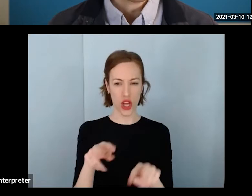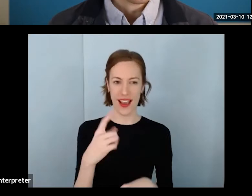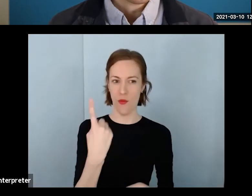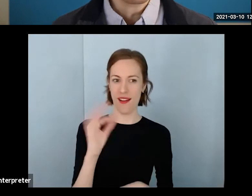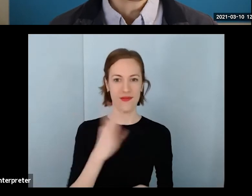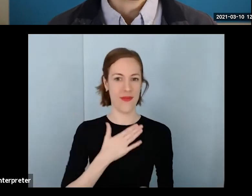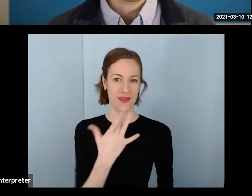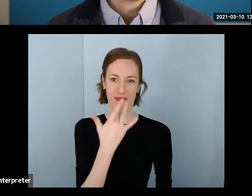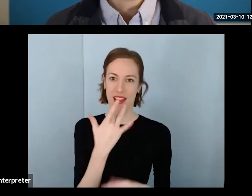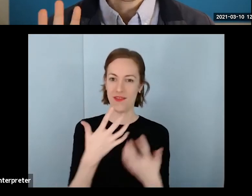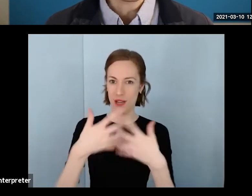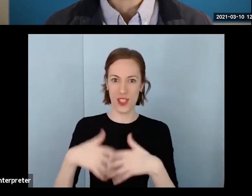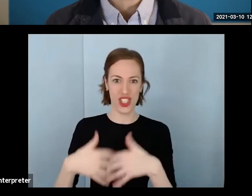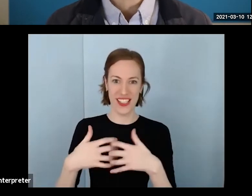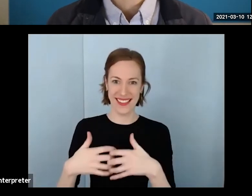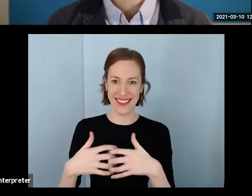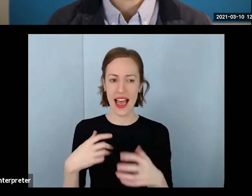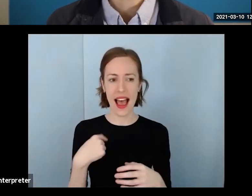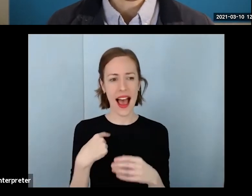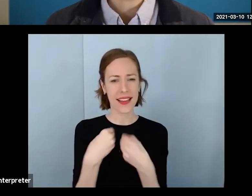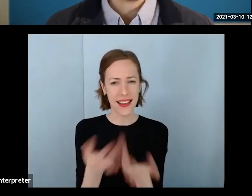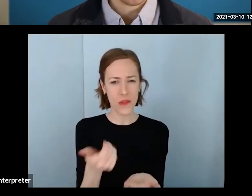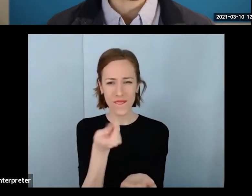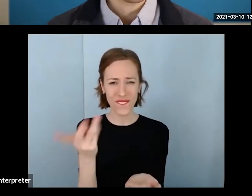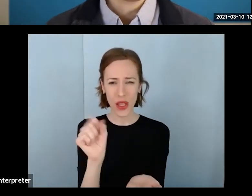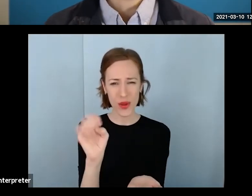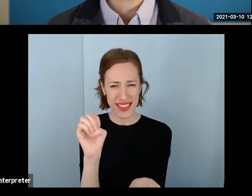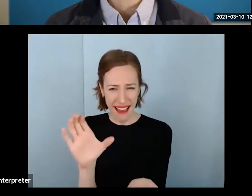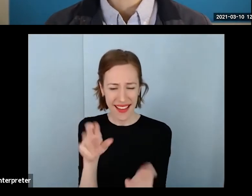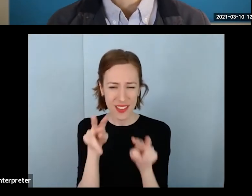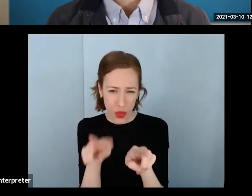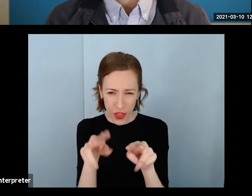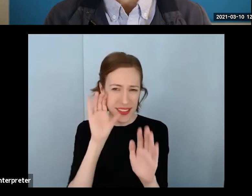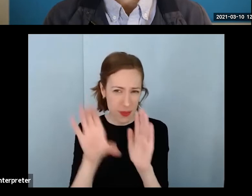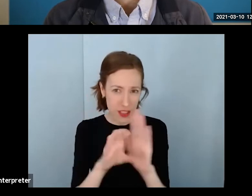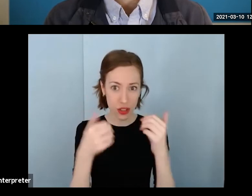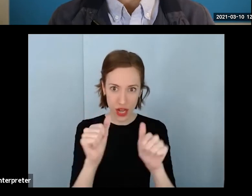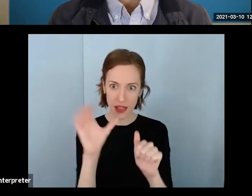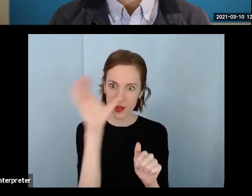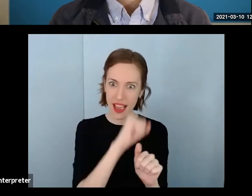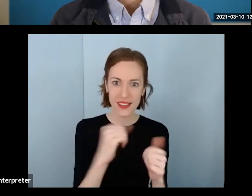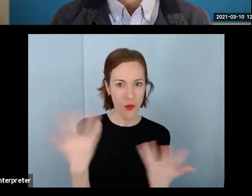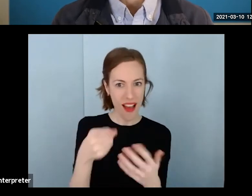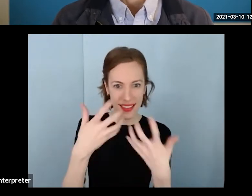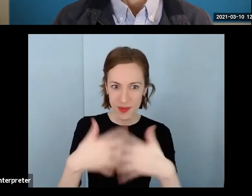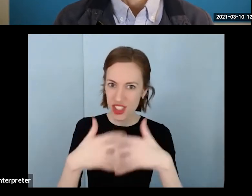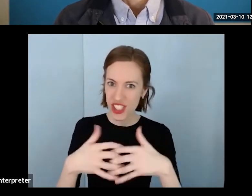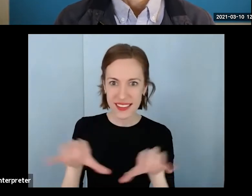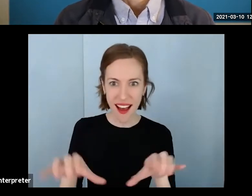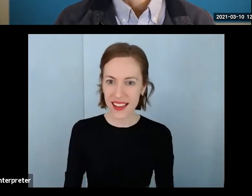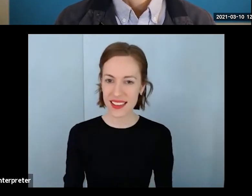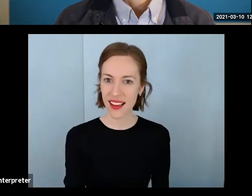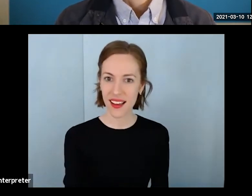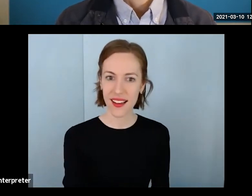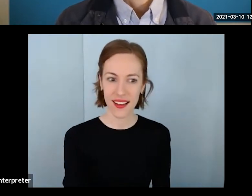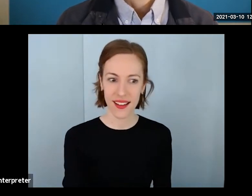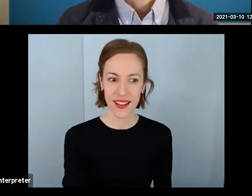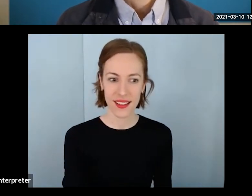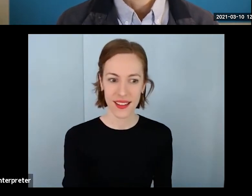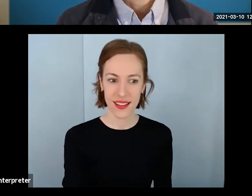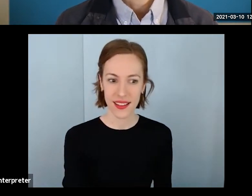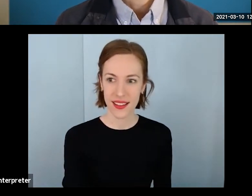And to give you just a few seconds to look at this picture, and try to guess what this machine does.